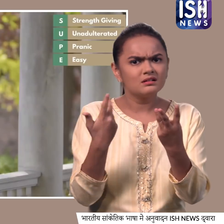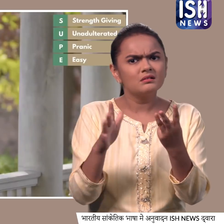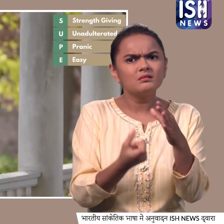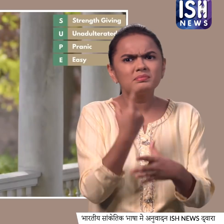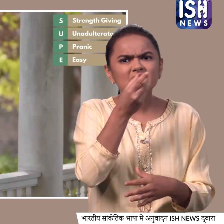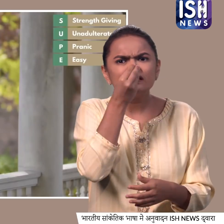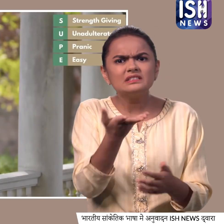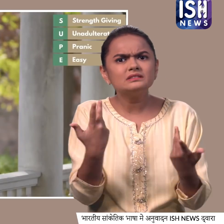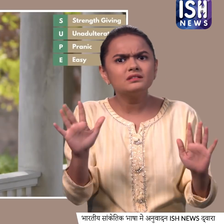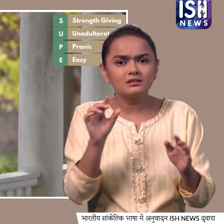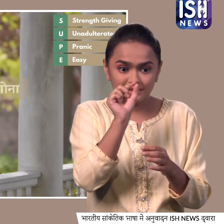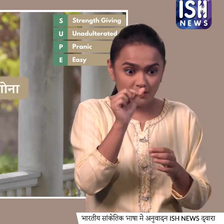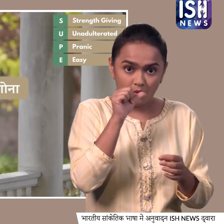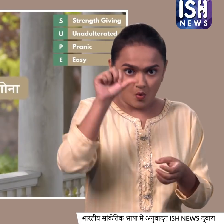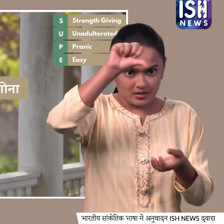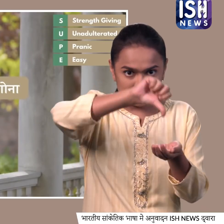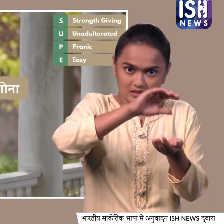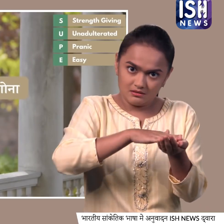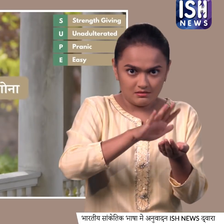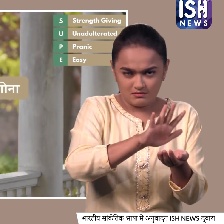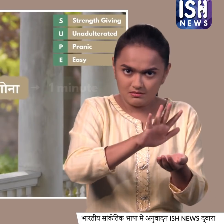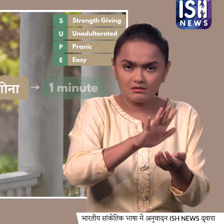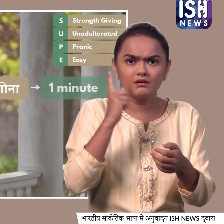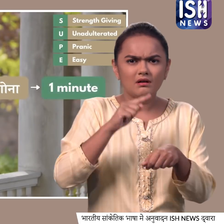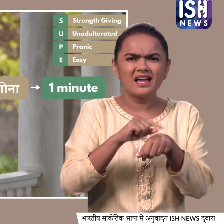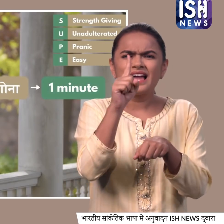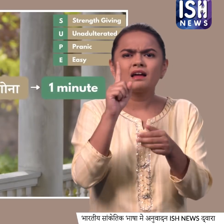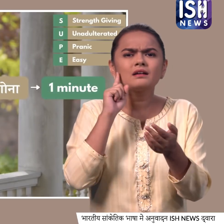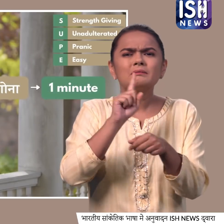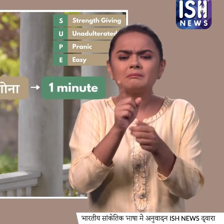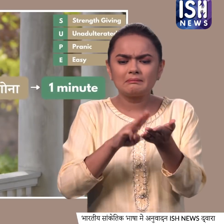You simply have to soak the seeds in water, which only takes 1 minute